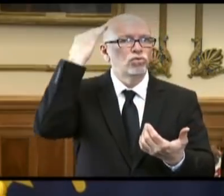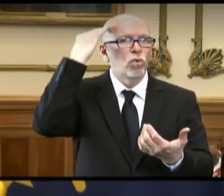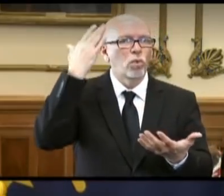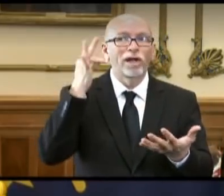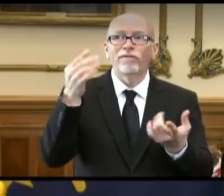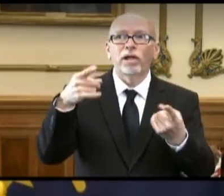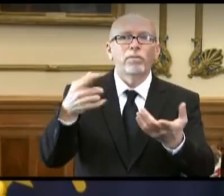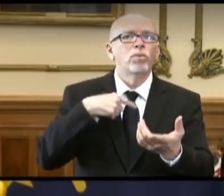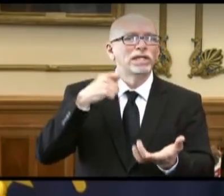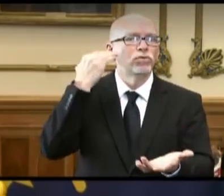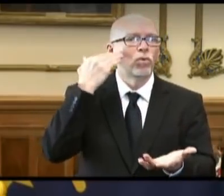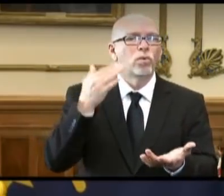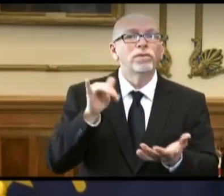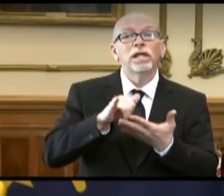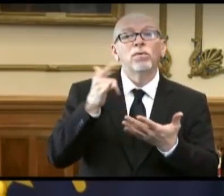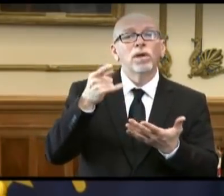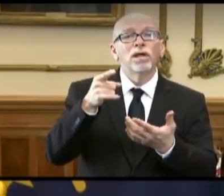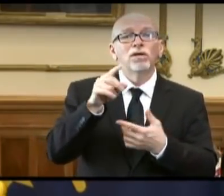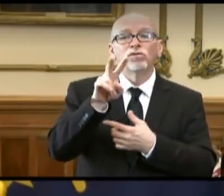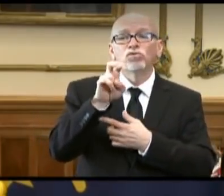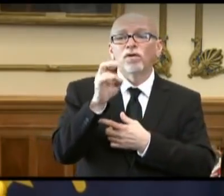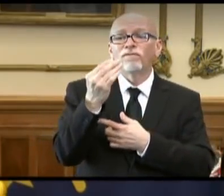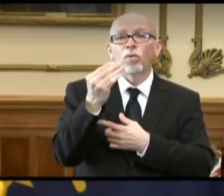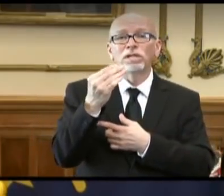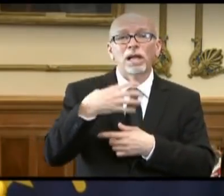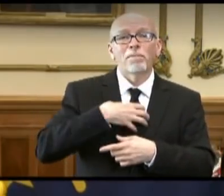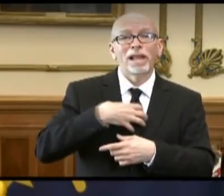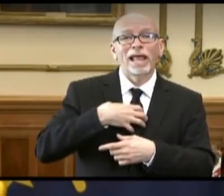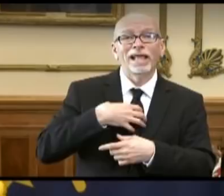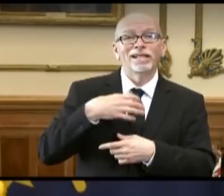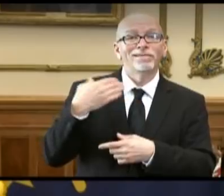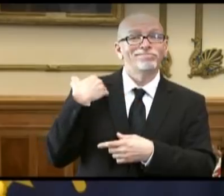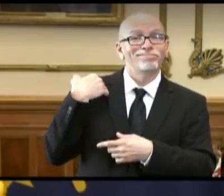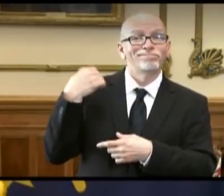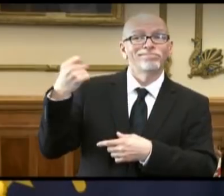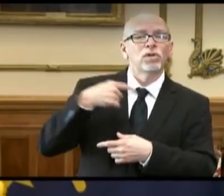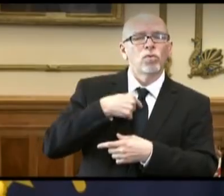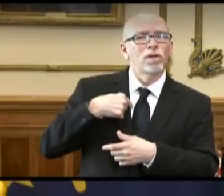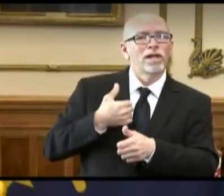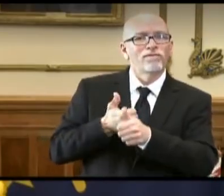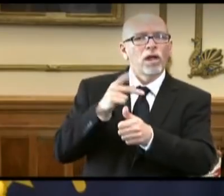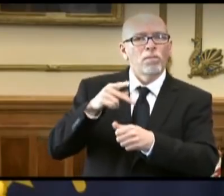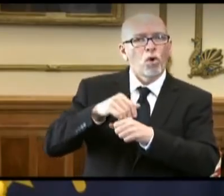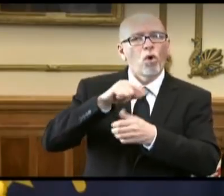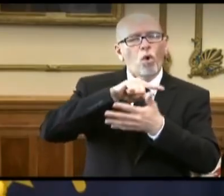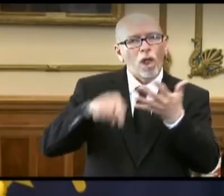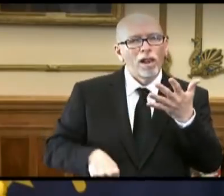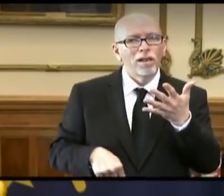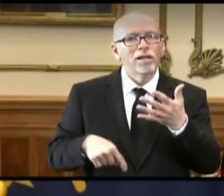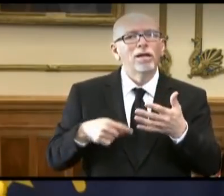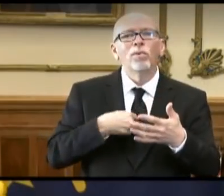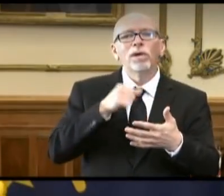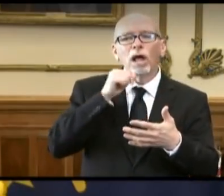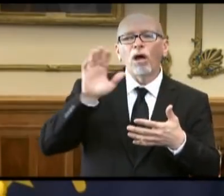WOULD DO JUST VASTLY. YES, WE NEED MORE INFORMATION.